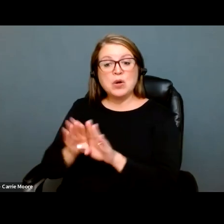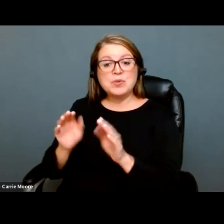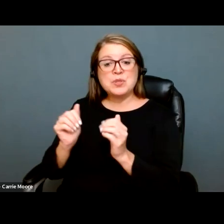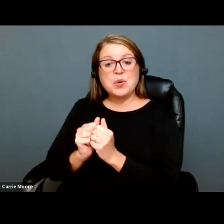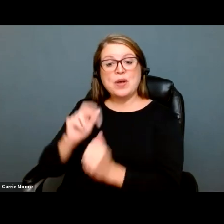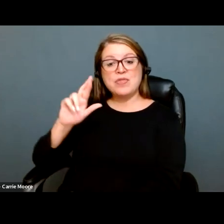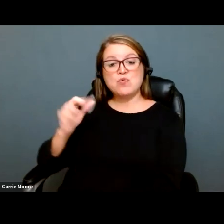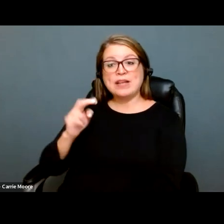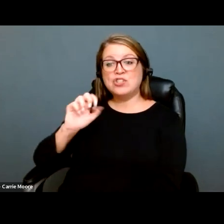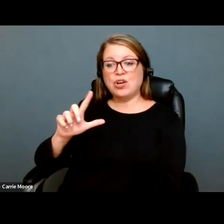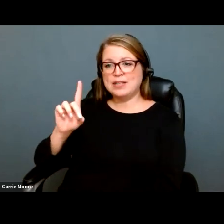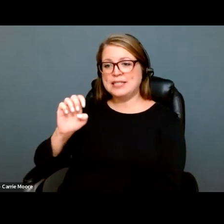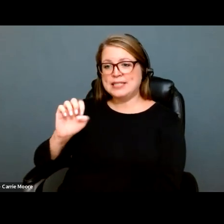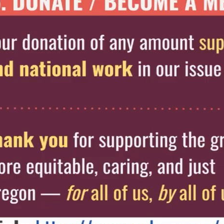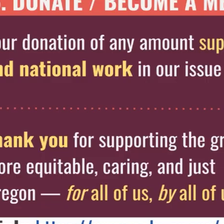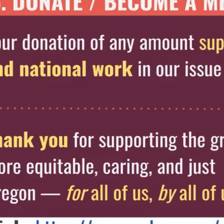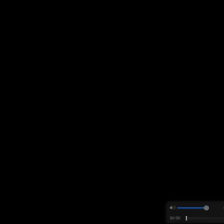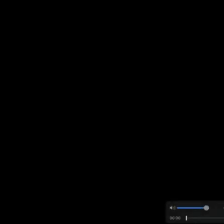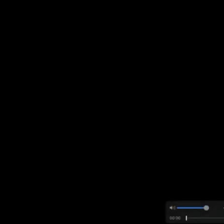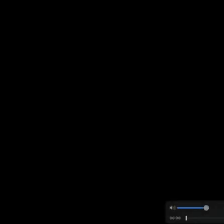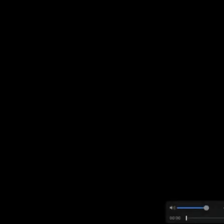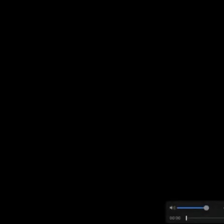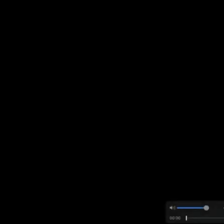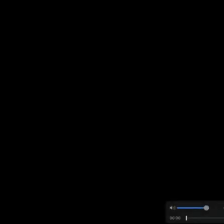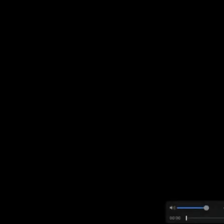remarks, I invite you to watch this video which highlights some